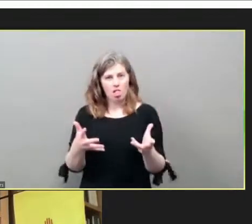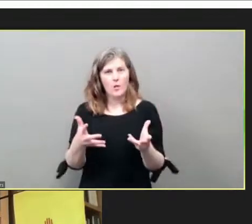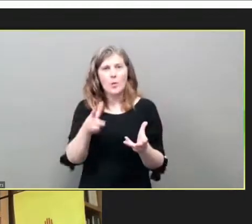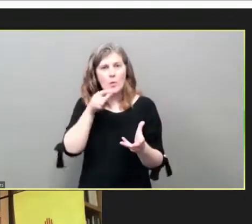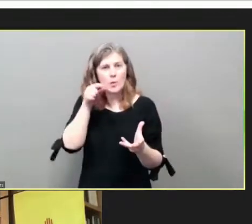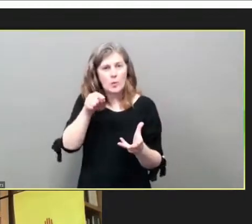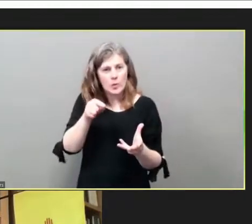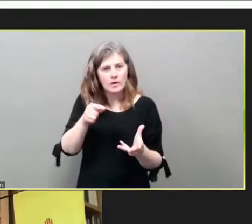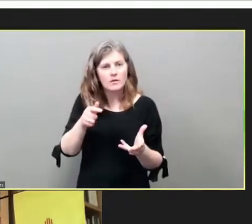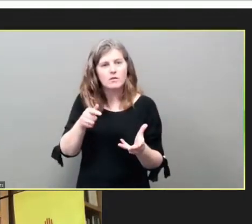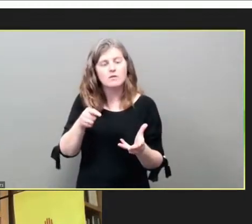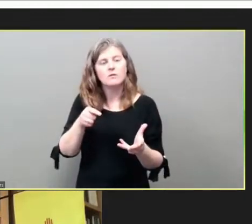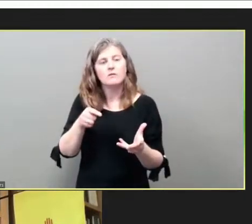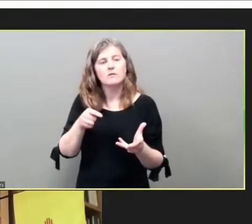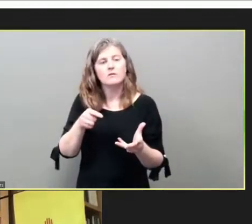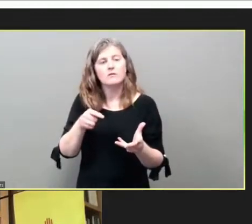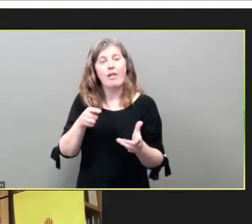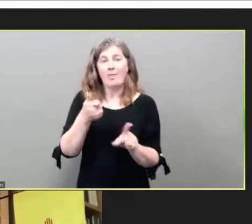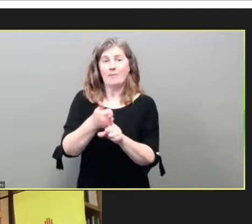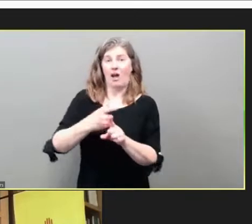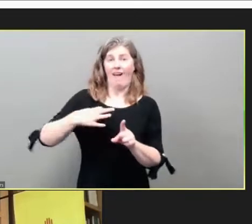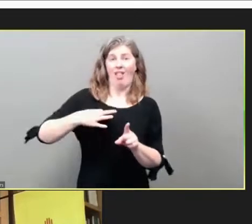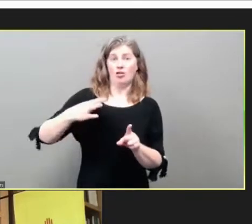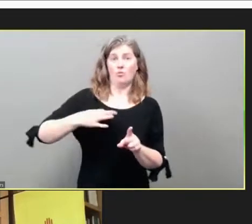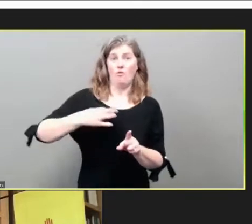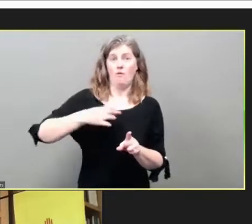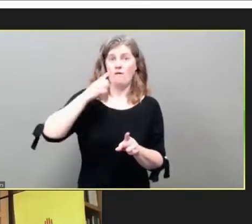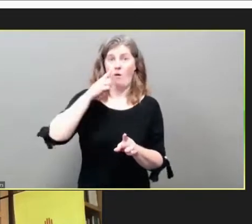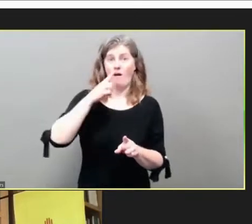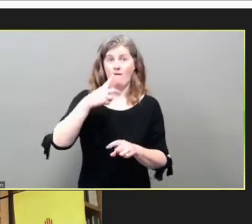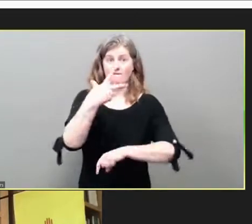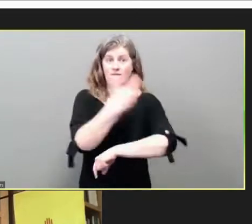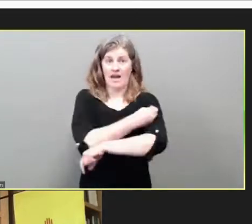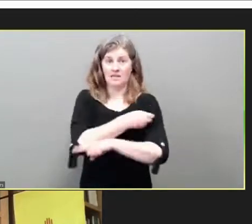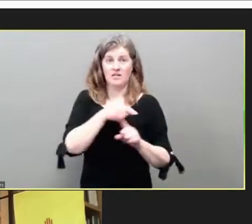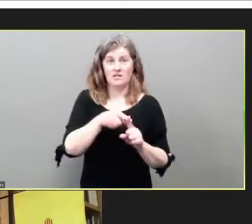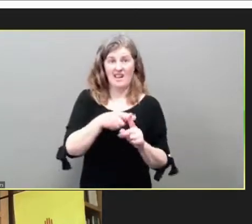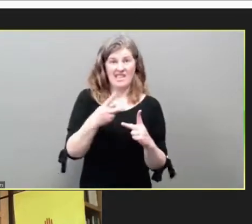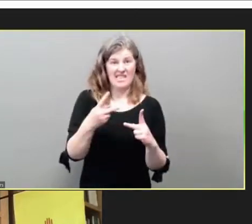who would be eligible for the vaccine and multiply that by between six